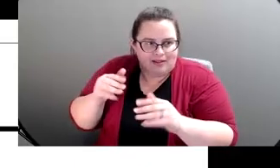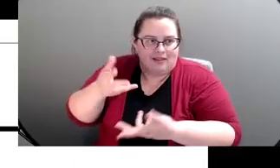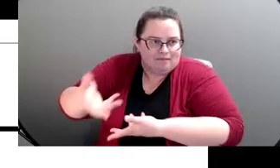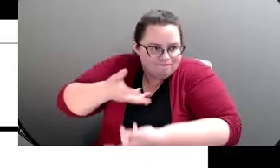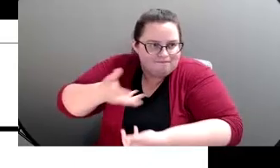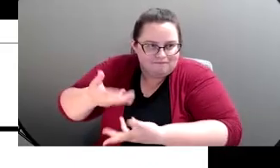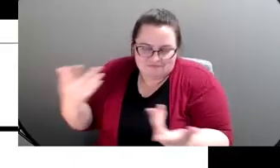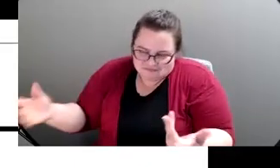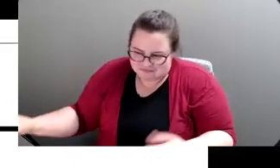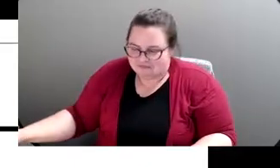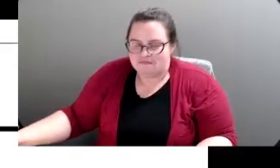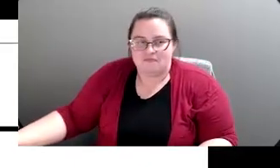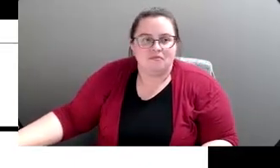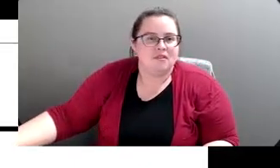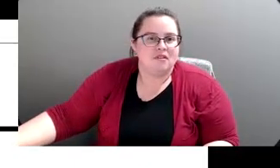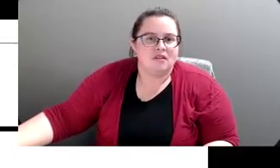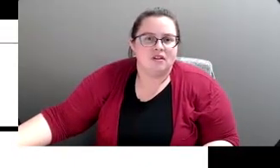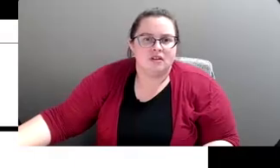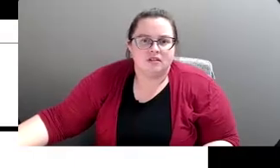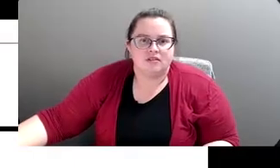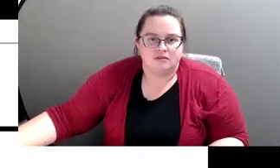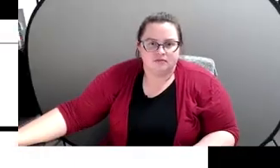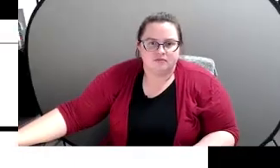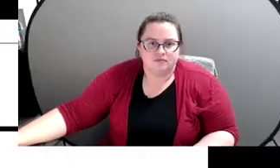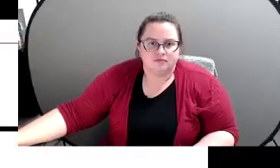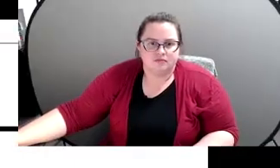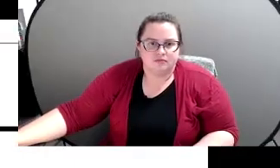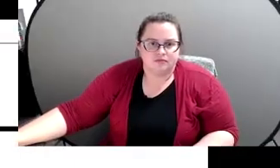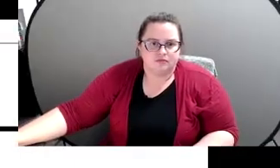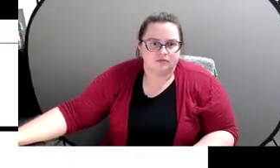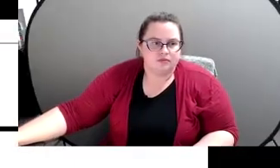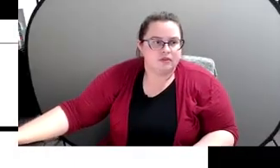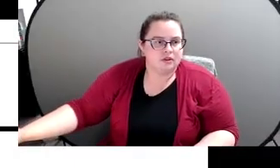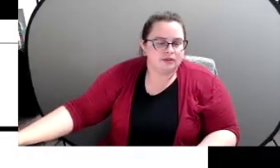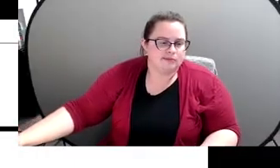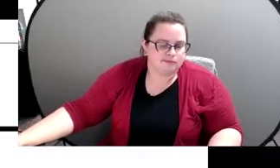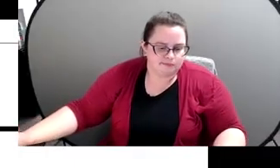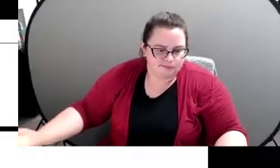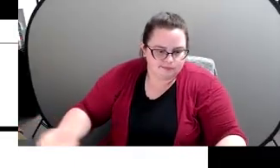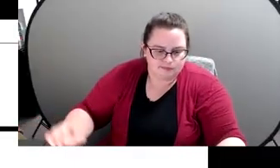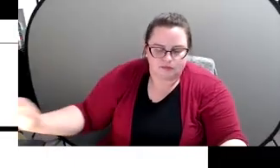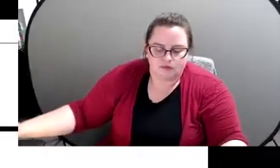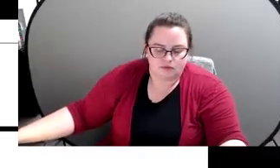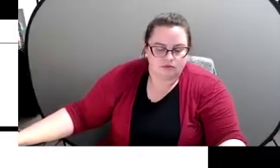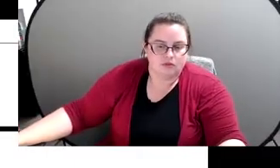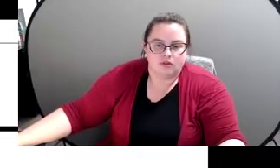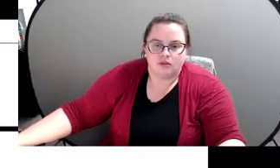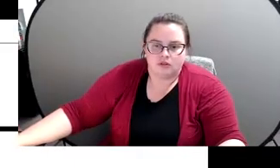beyond that you also want to in your communication plan, you know, tell them when they can communicate with you or how they can communicate with you.